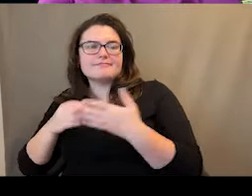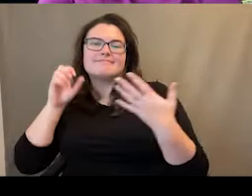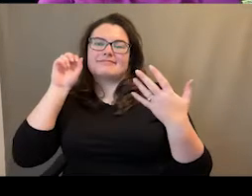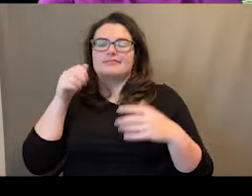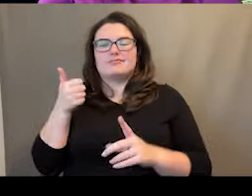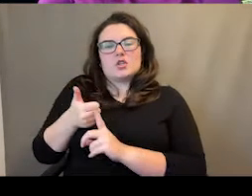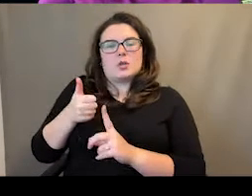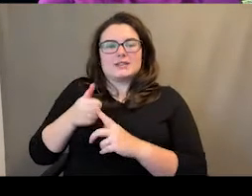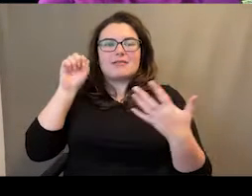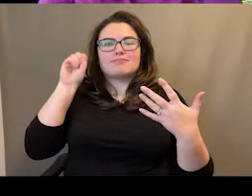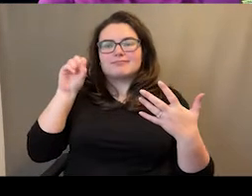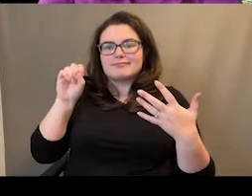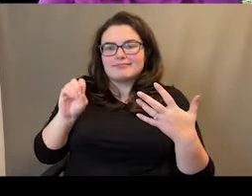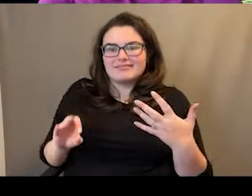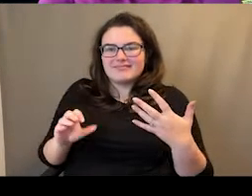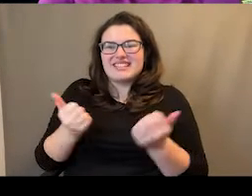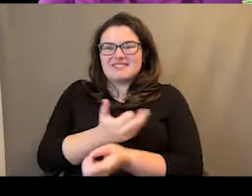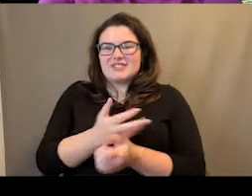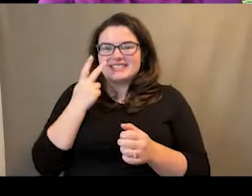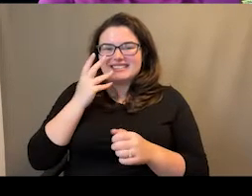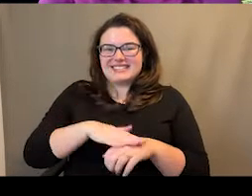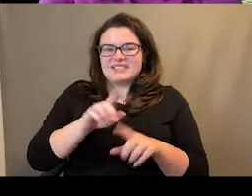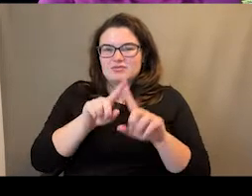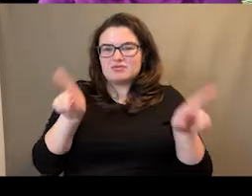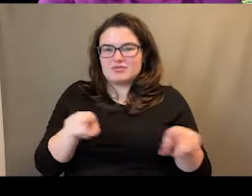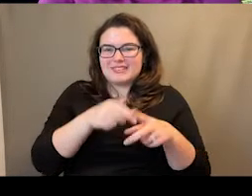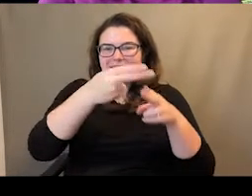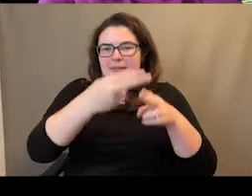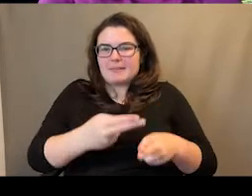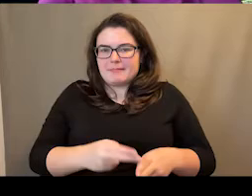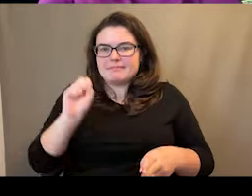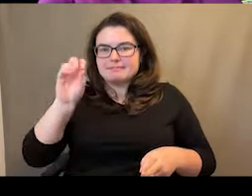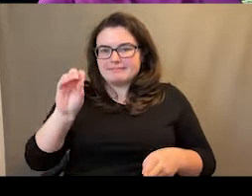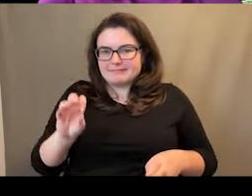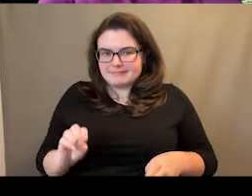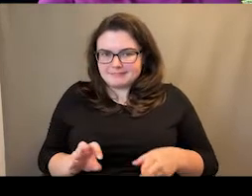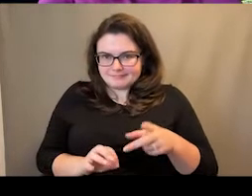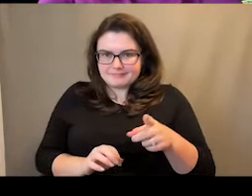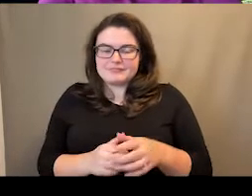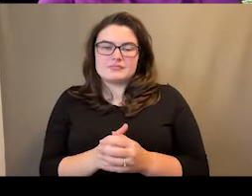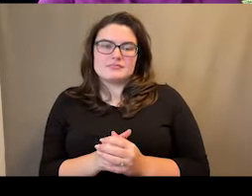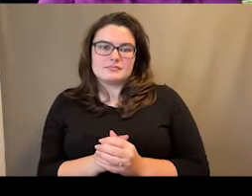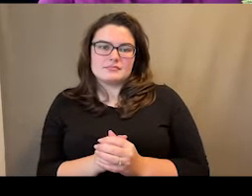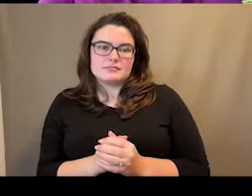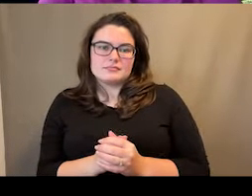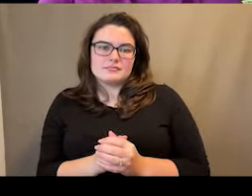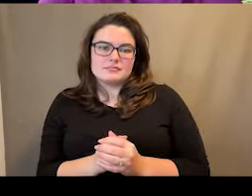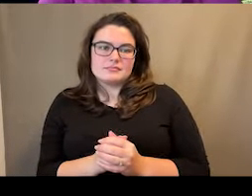Computer and Information Sciences and Engineering, STEM Education, Engineering, Geosciences,